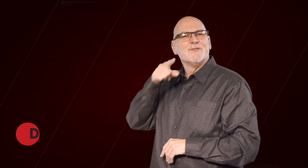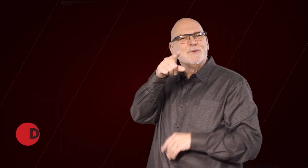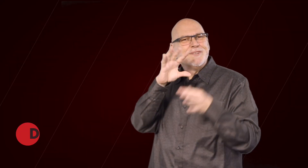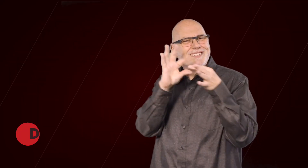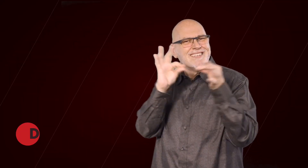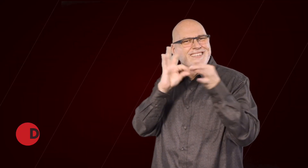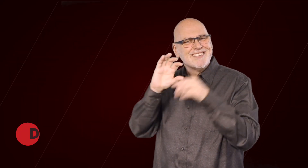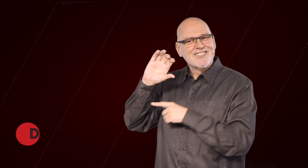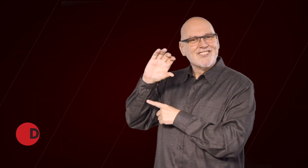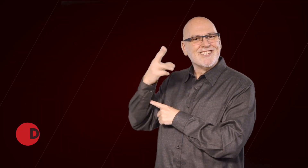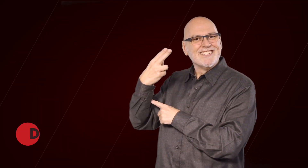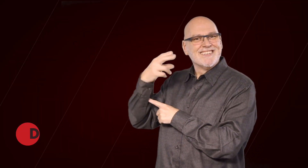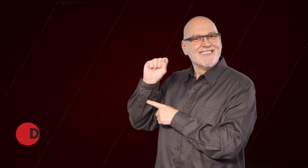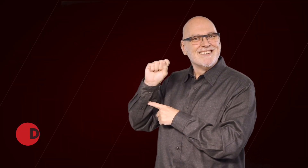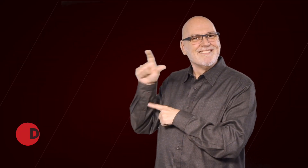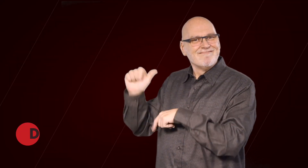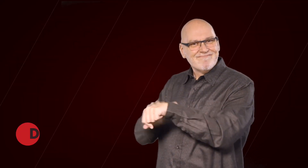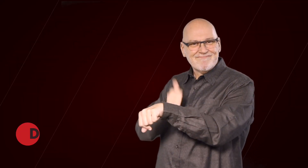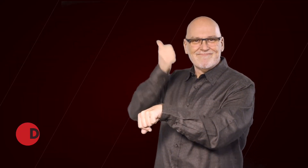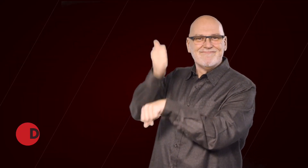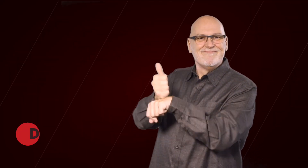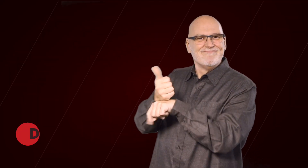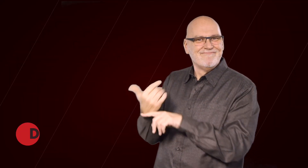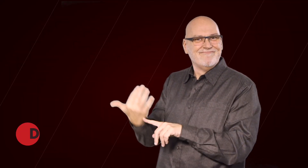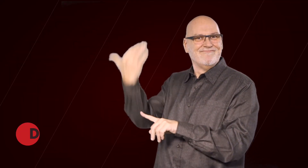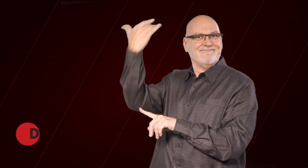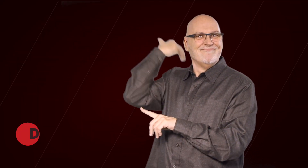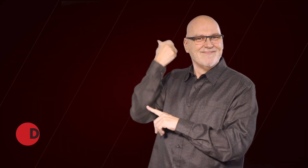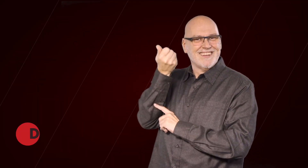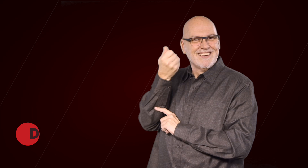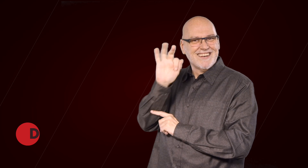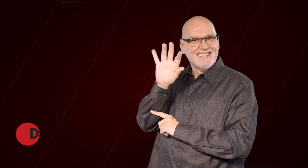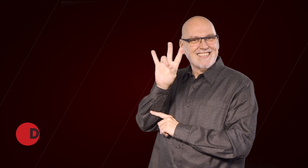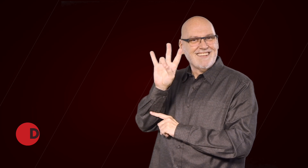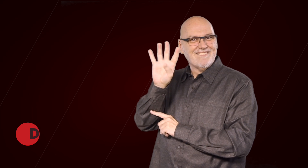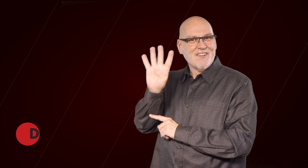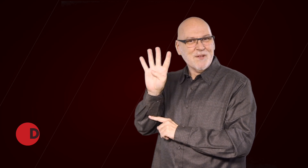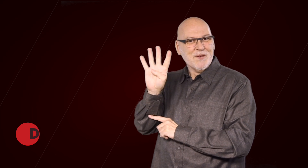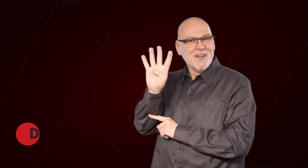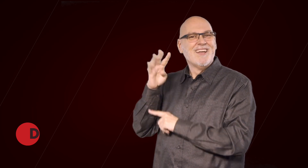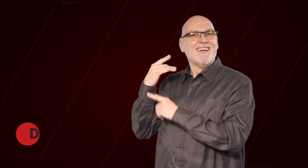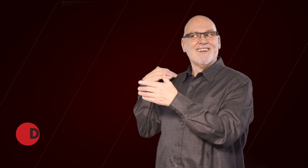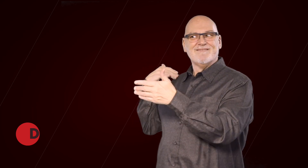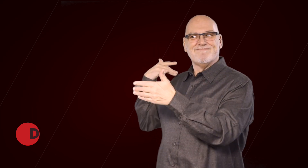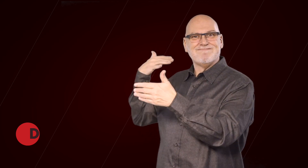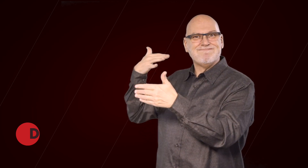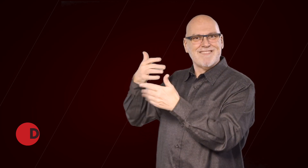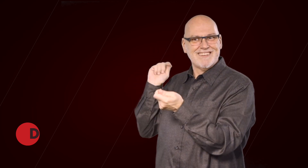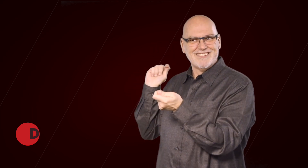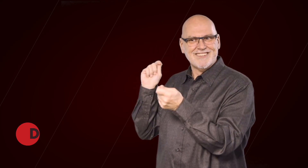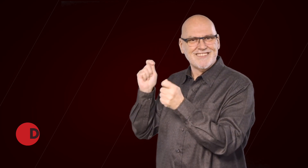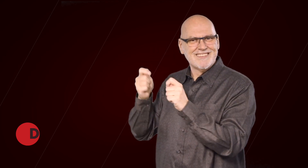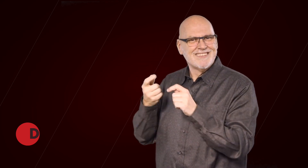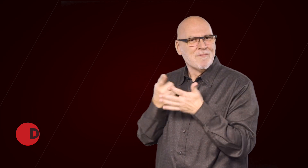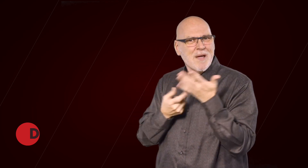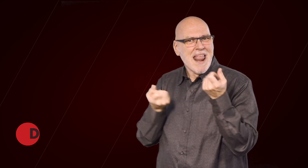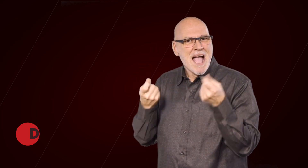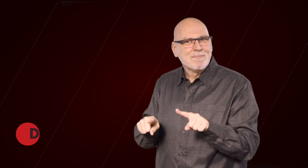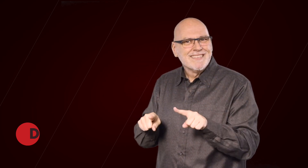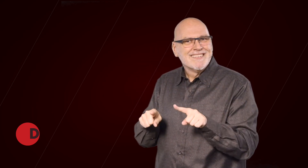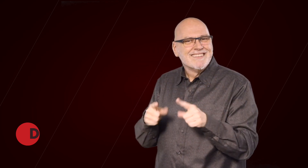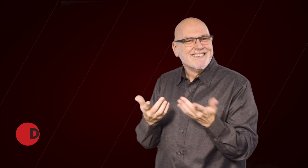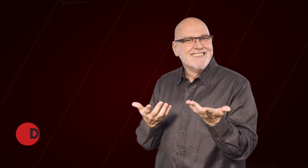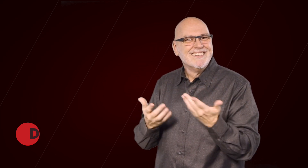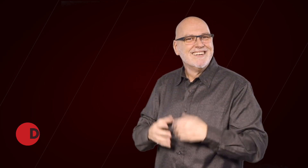[ANSELMO]: You said CHS organized it in 1974, what has happened since?